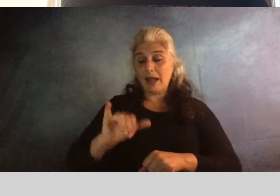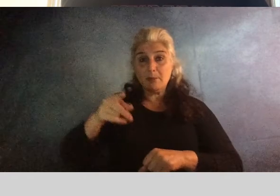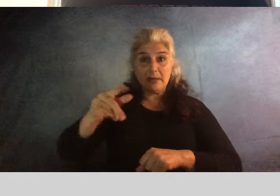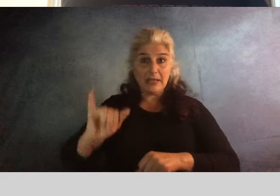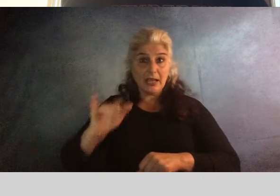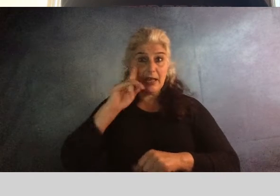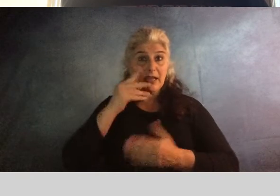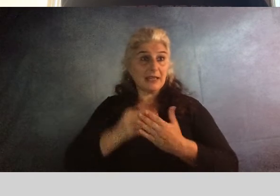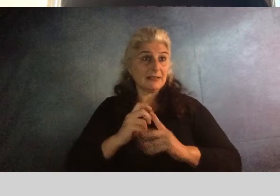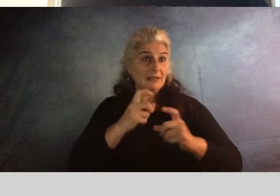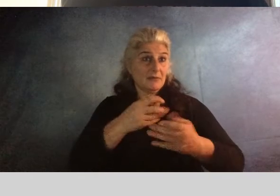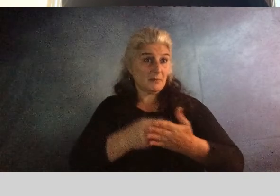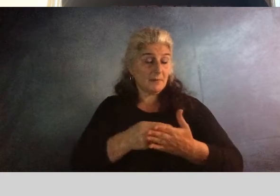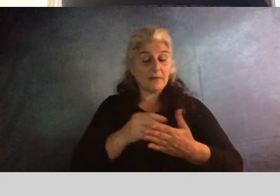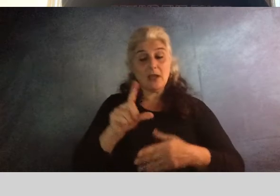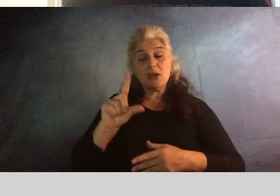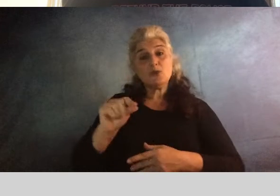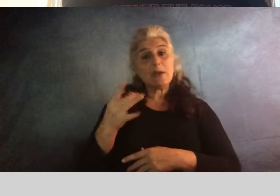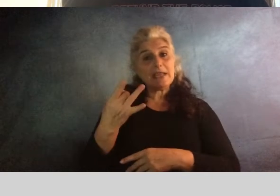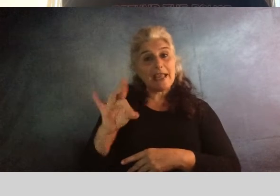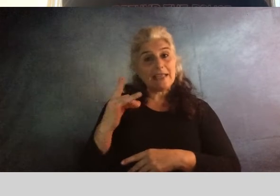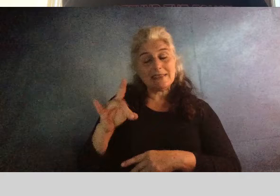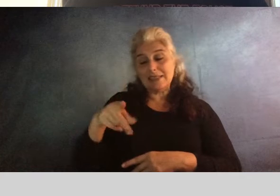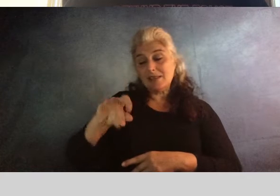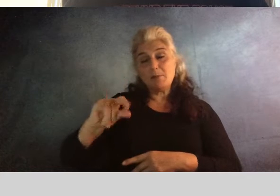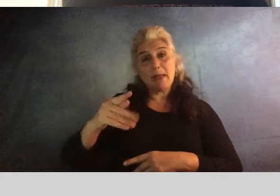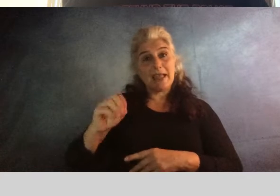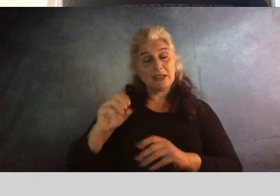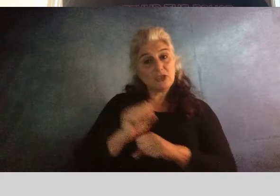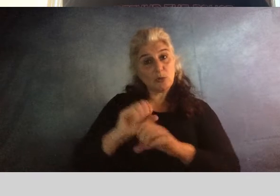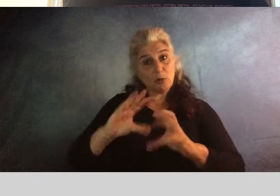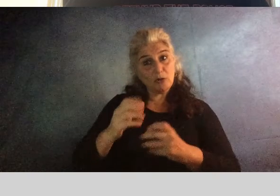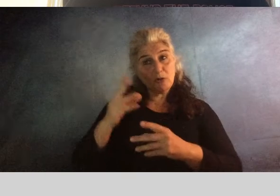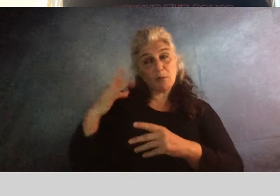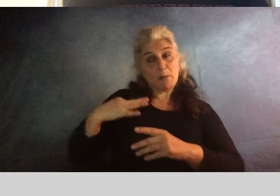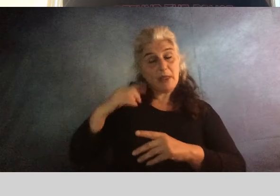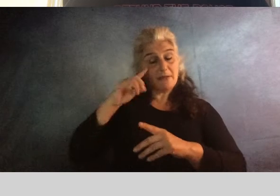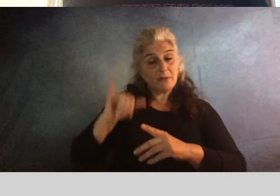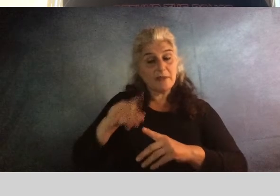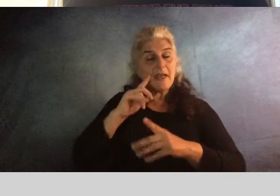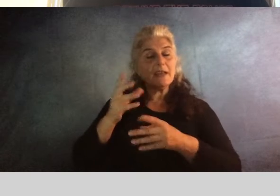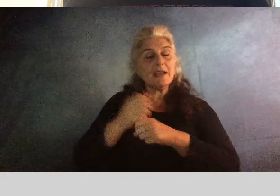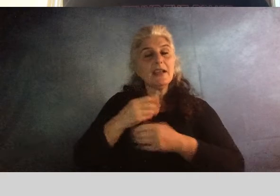Well, in 2018, the Packaging Work Group applied for and received funding from the Open Technology Fund's